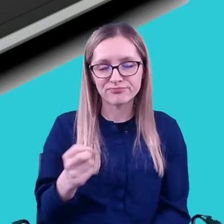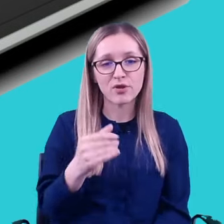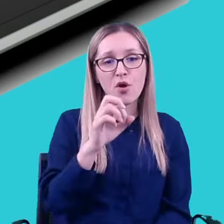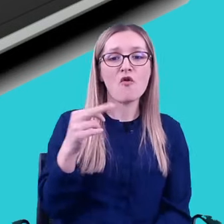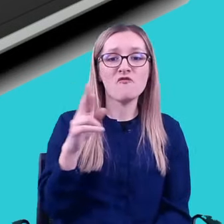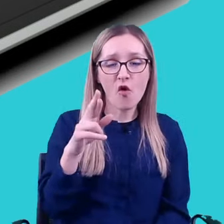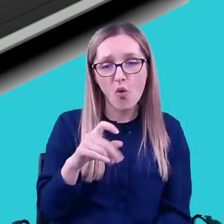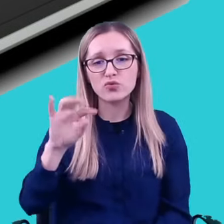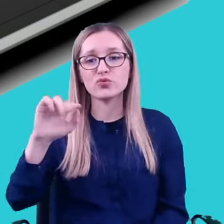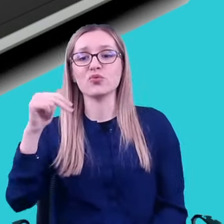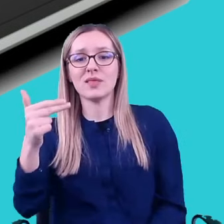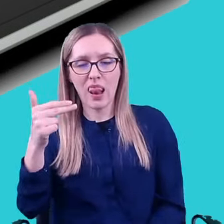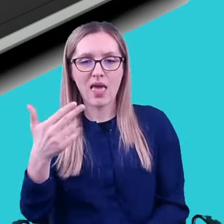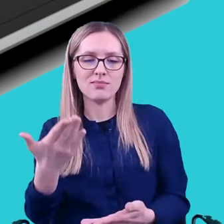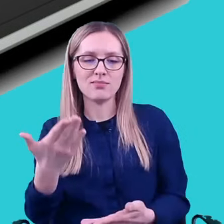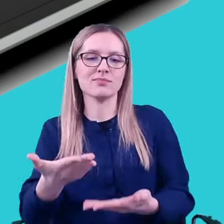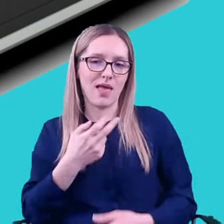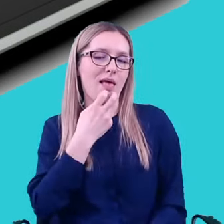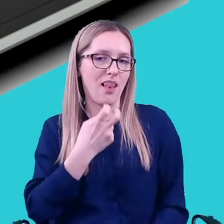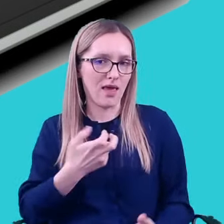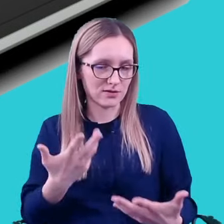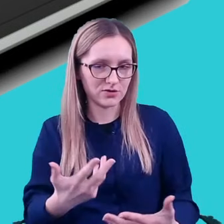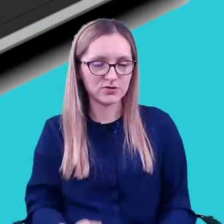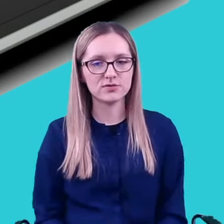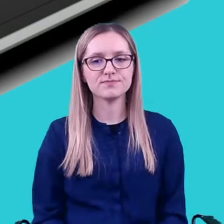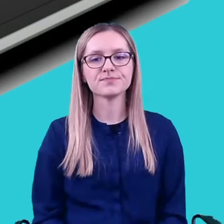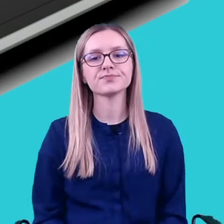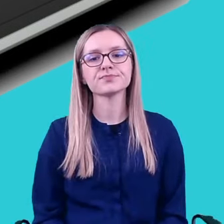and we get electric power that is green and ultra-clean.